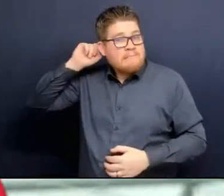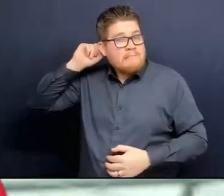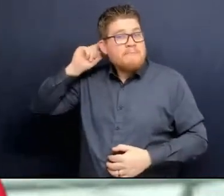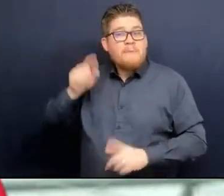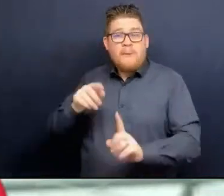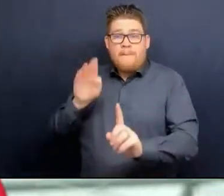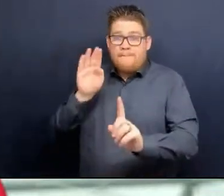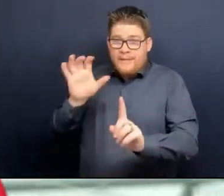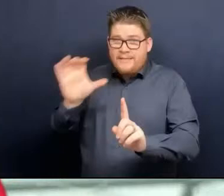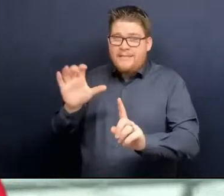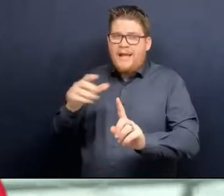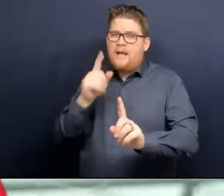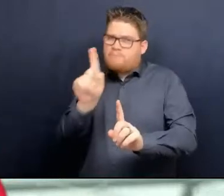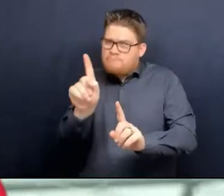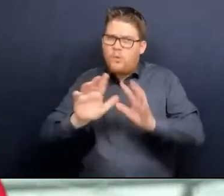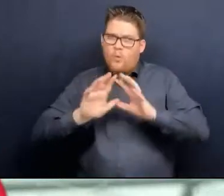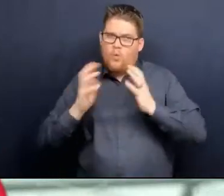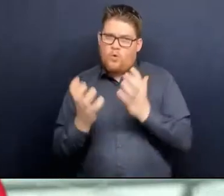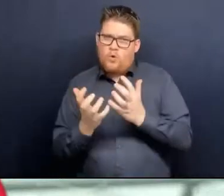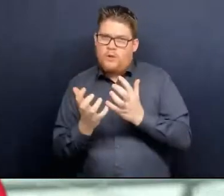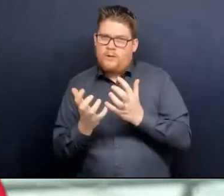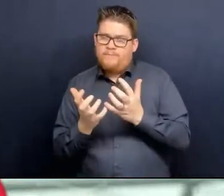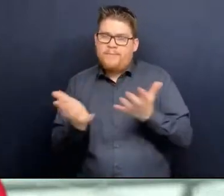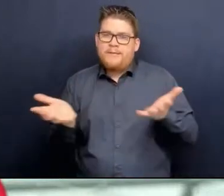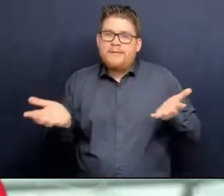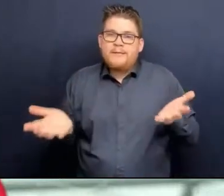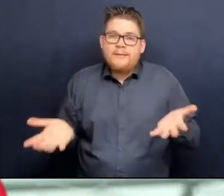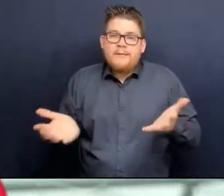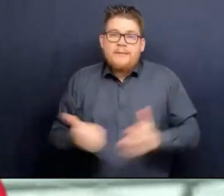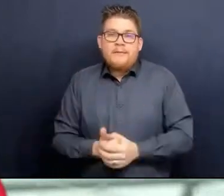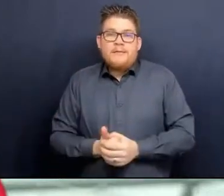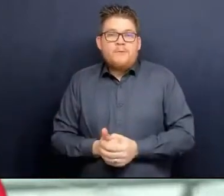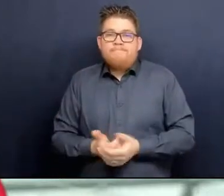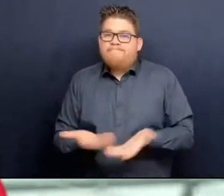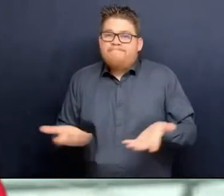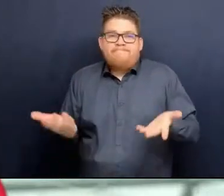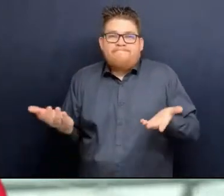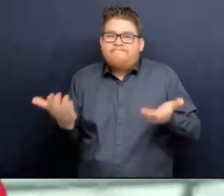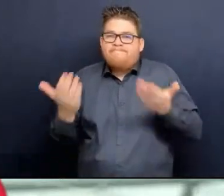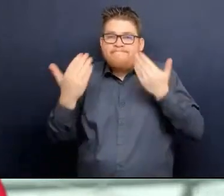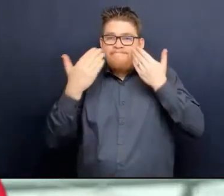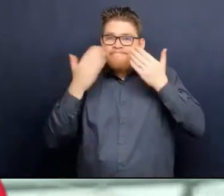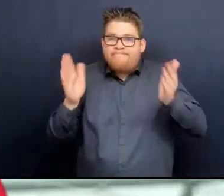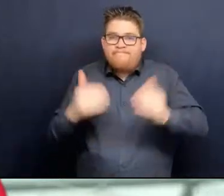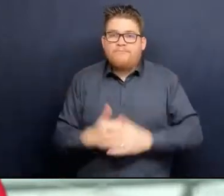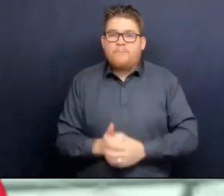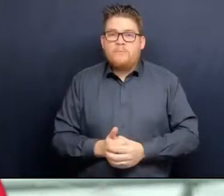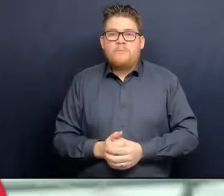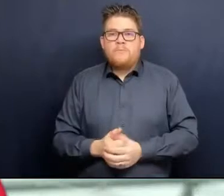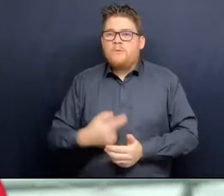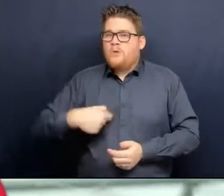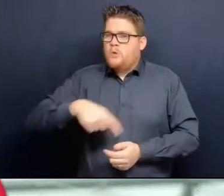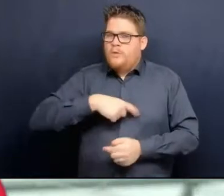question that all of us are thinking about globally. You know, there are a lot of around